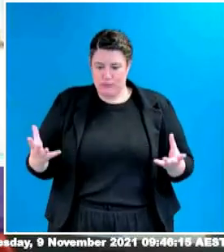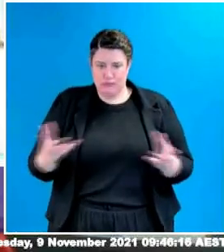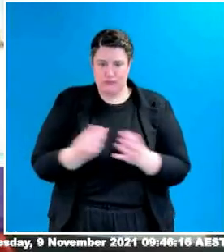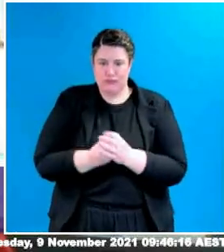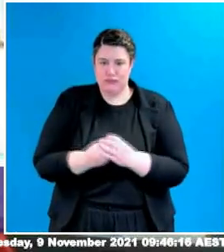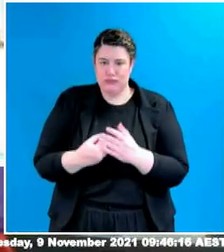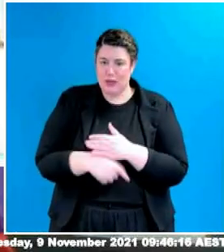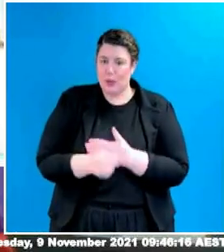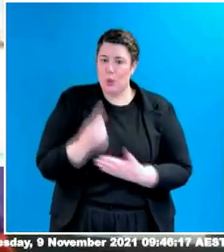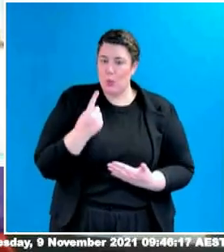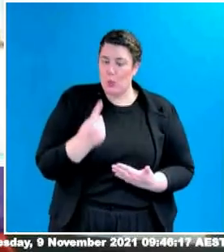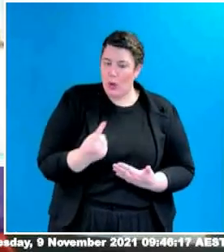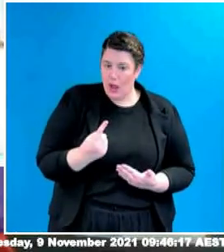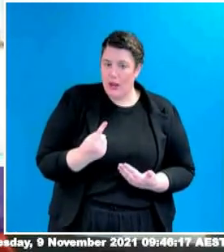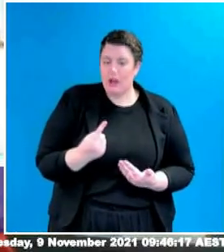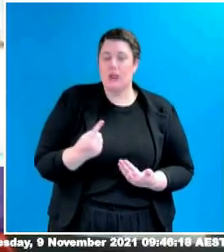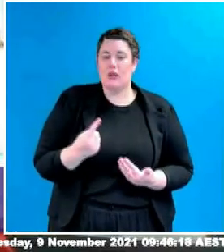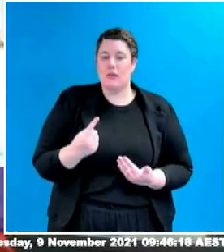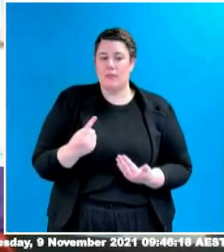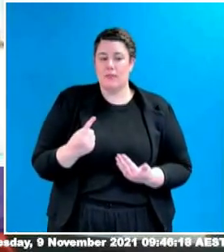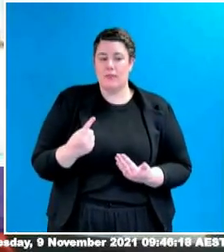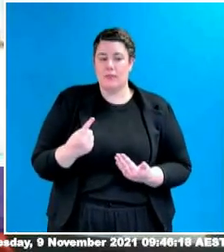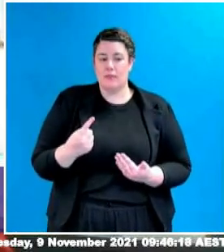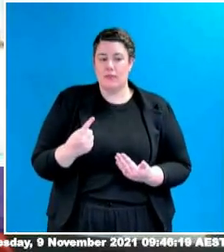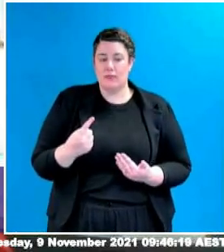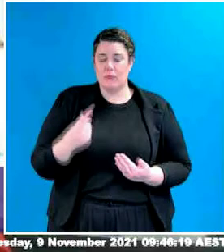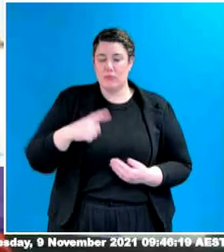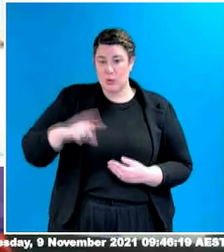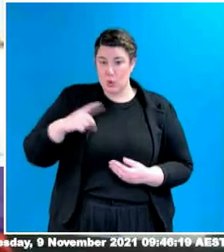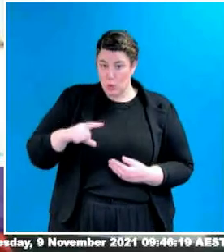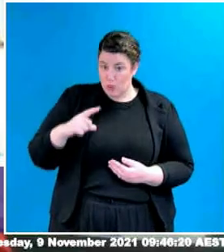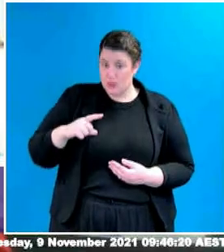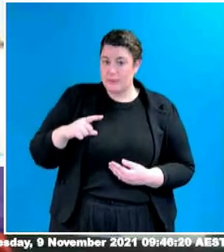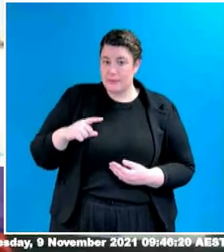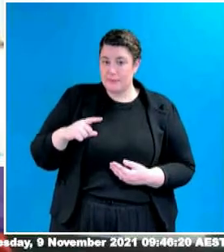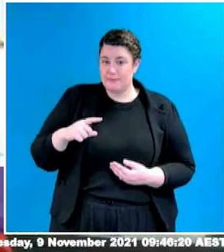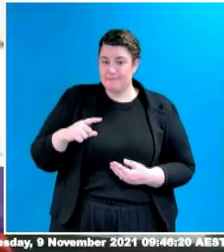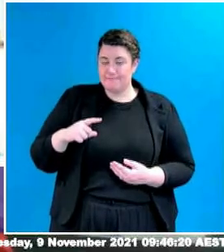with the universal declaration, was the Cold War between the